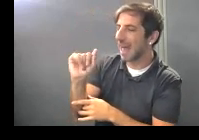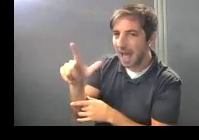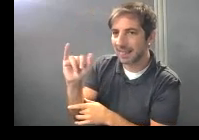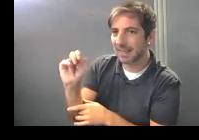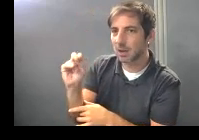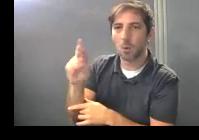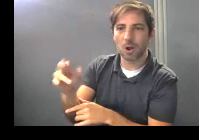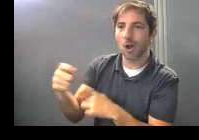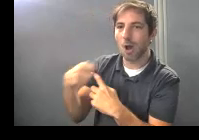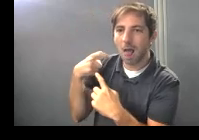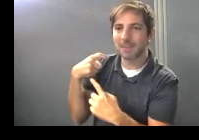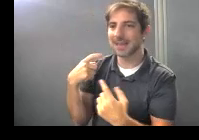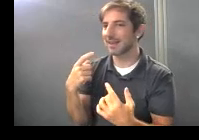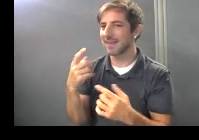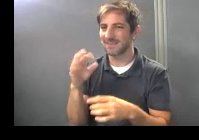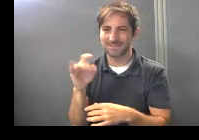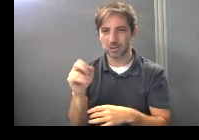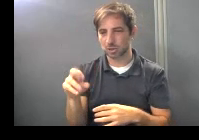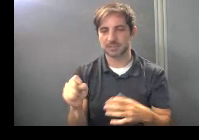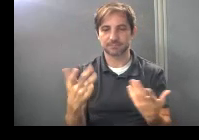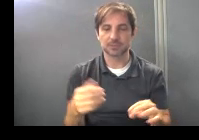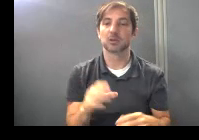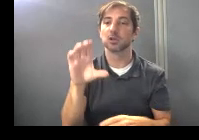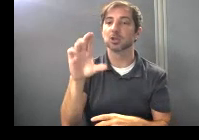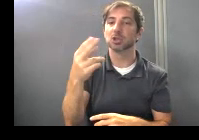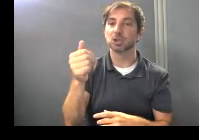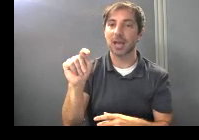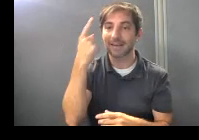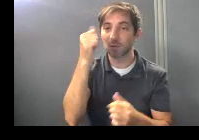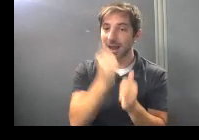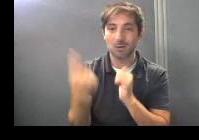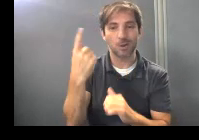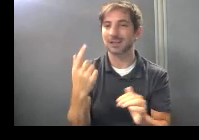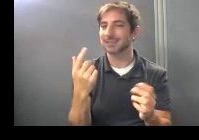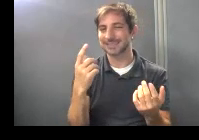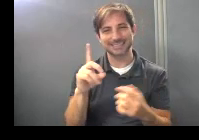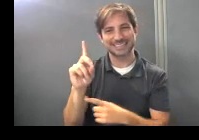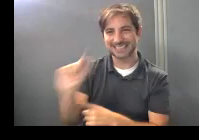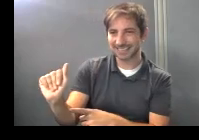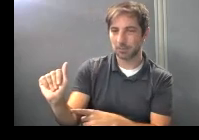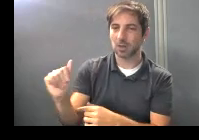ALSO, CHAT EVERYONE HAS BEEN DISABLED DUE TO INTERFERENCE WITH SCREEN READERS.